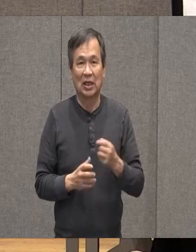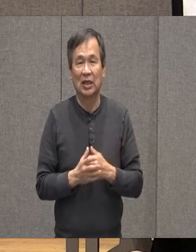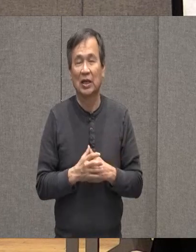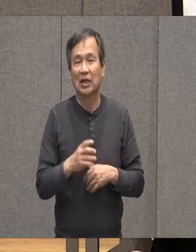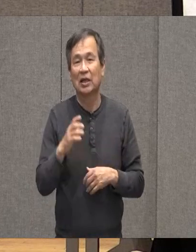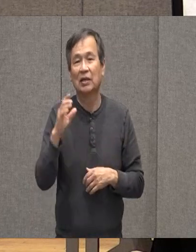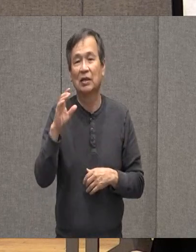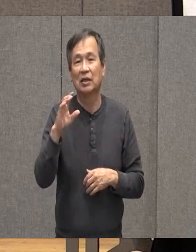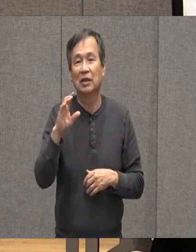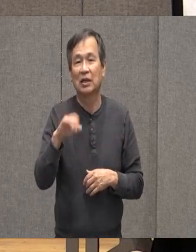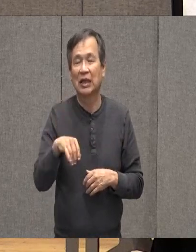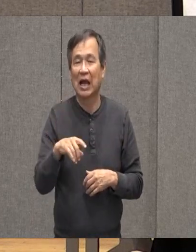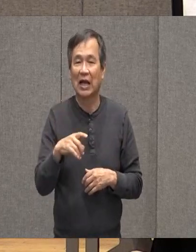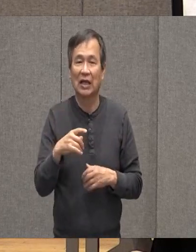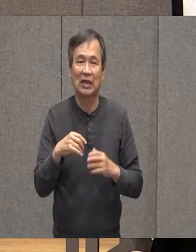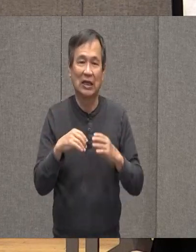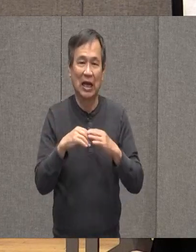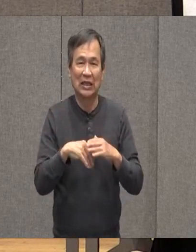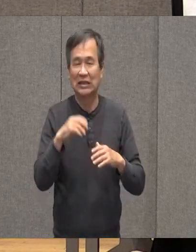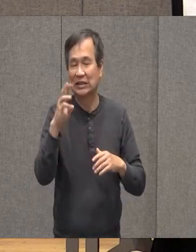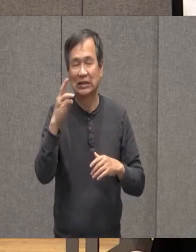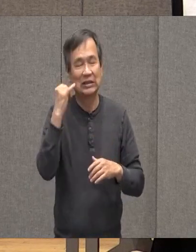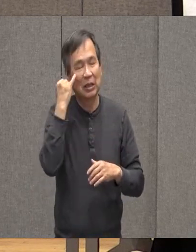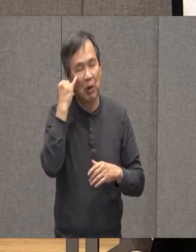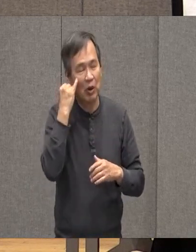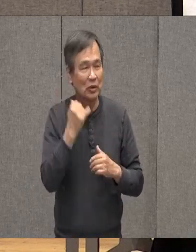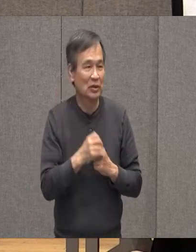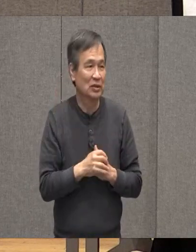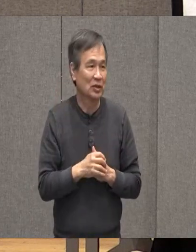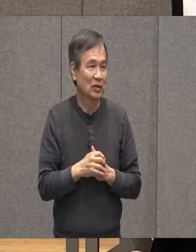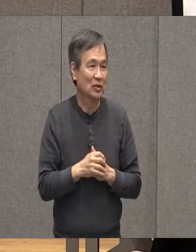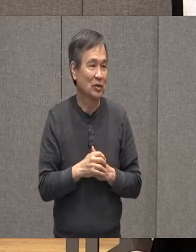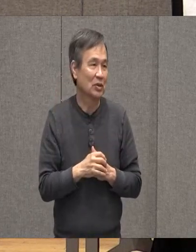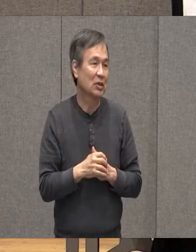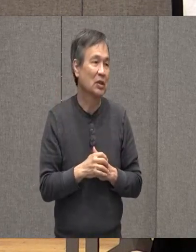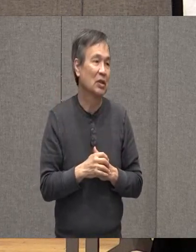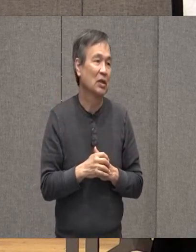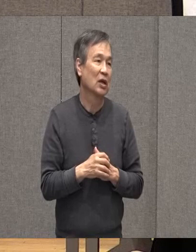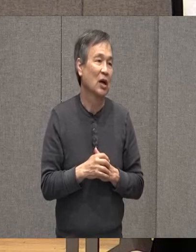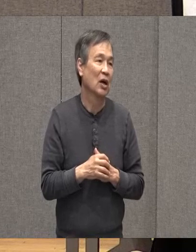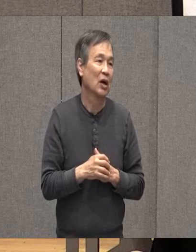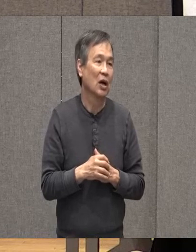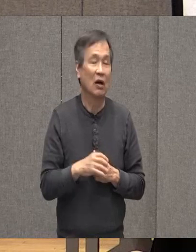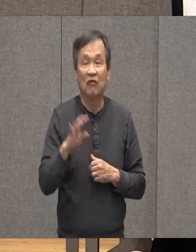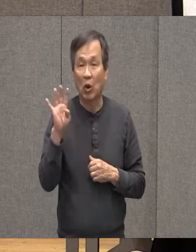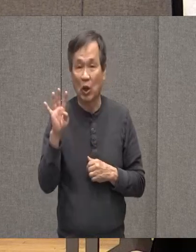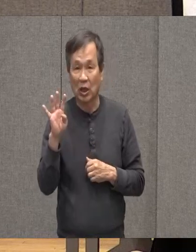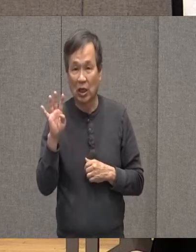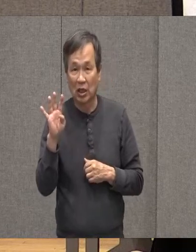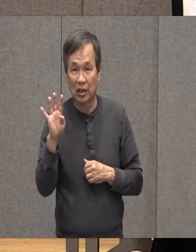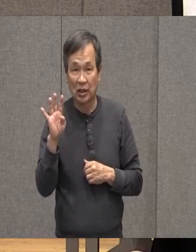so it's got to be something under a six. So let's say if I rolled a four, okay